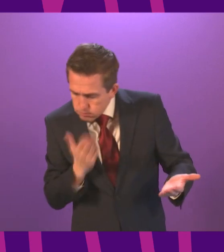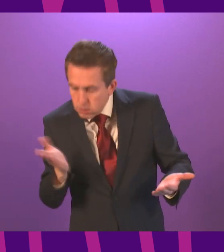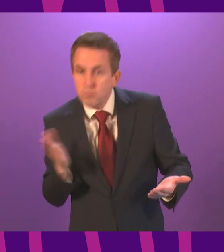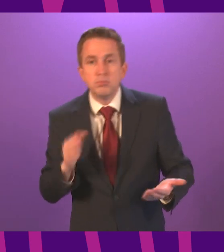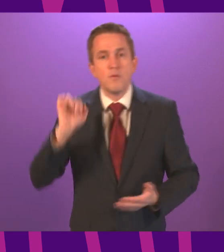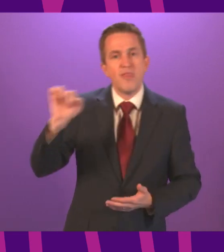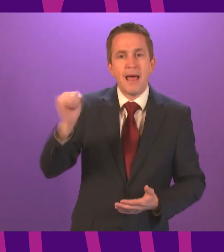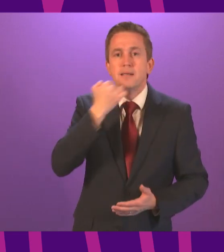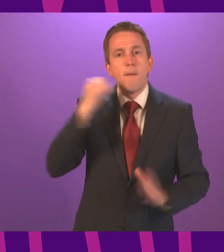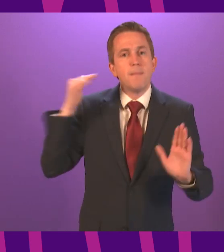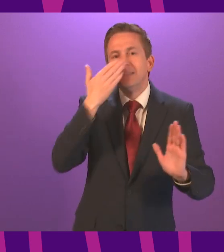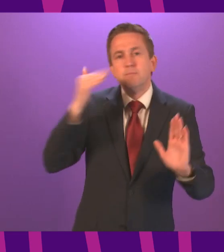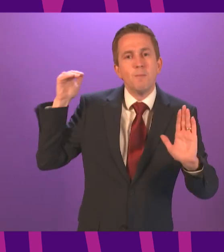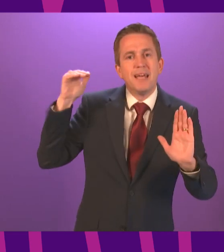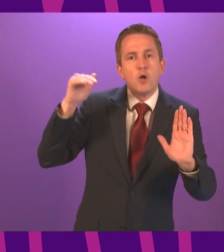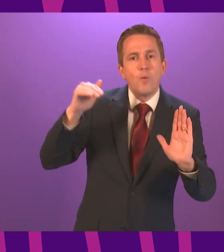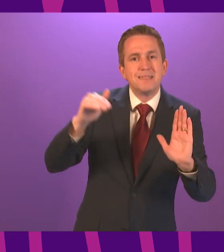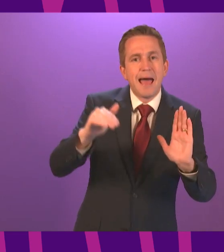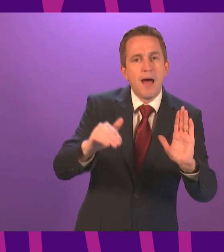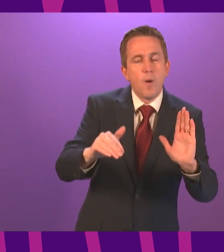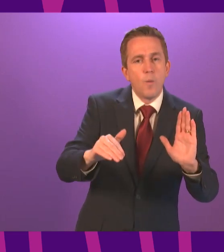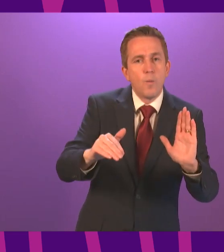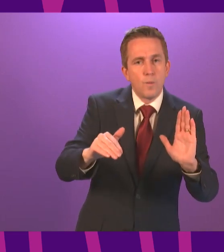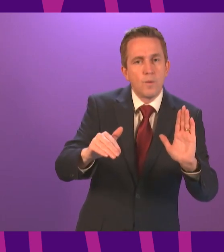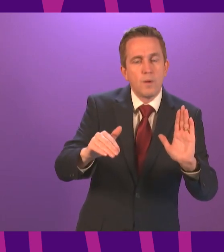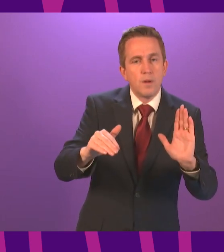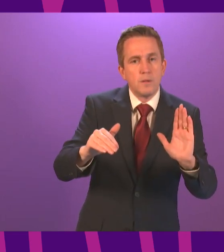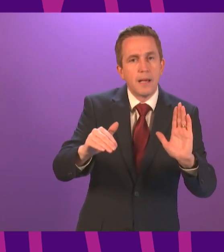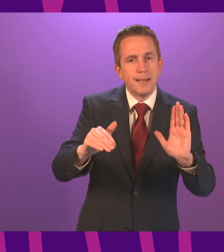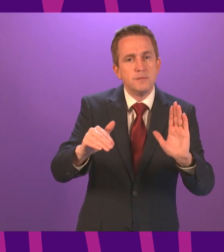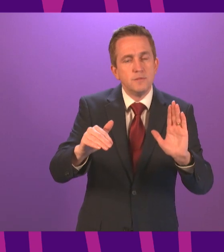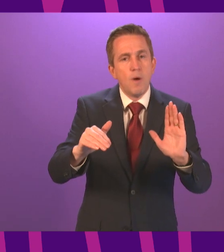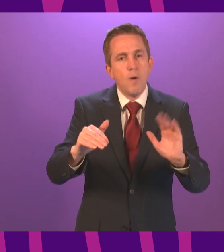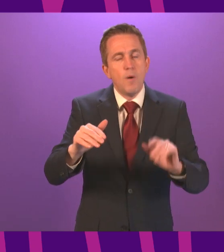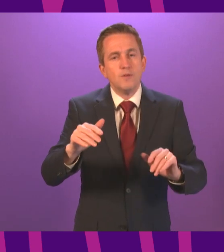Various factors are involved that are not people’s fault in any way, shape or form.